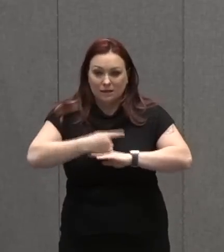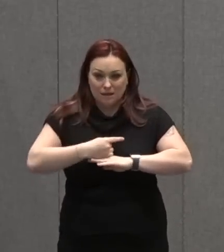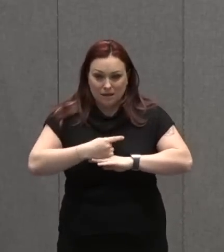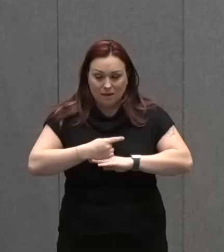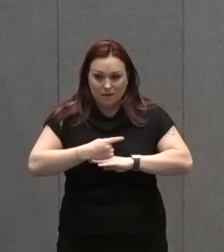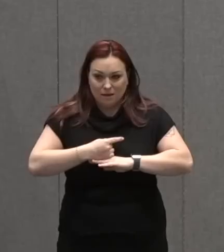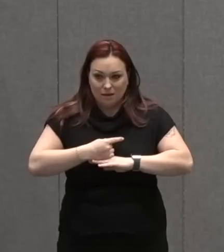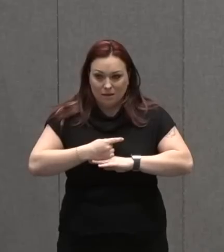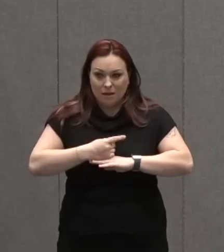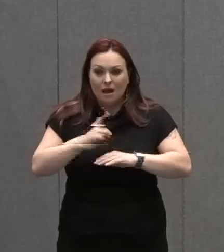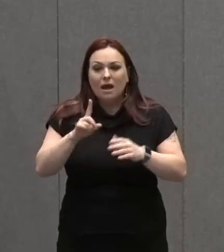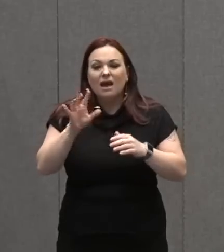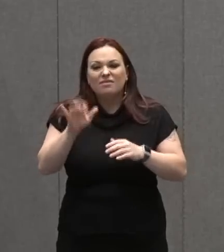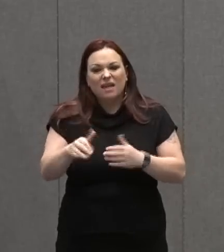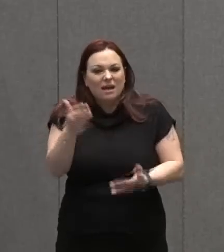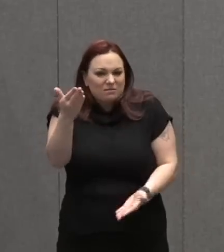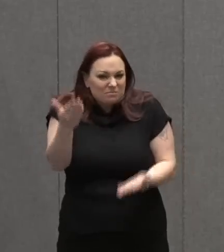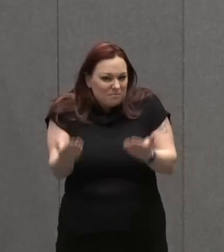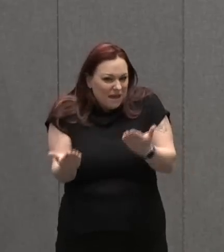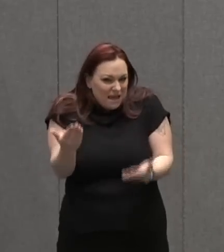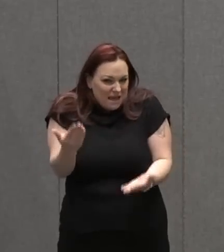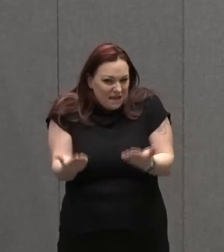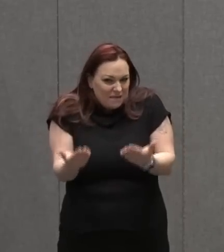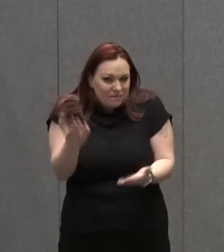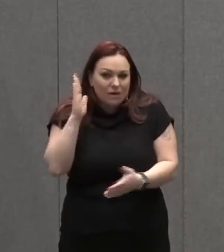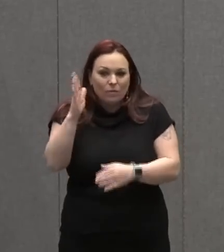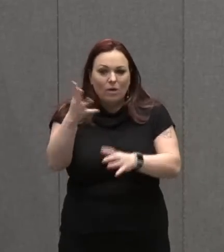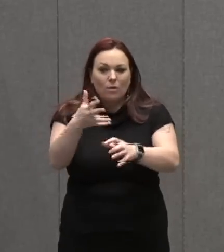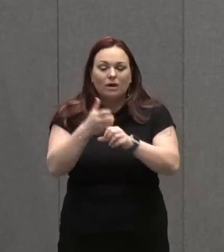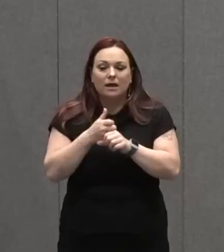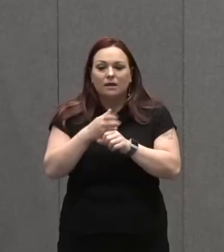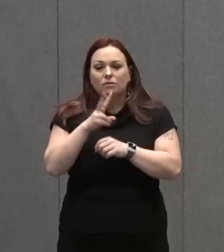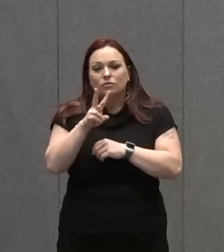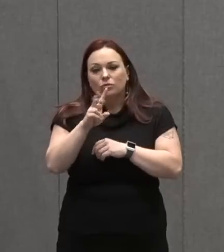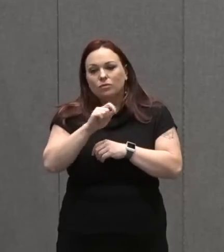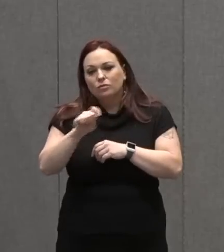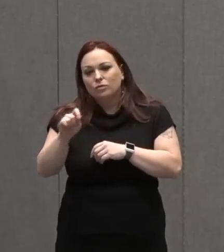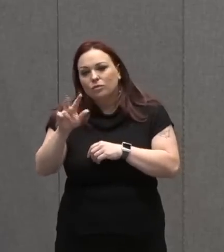and that maybe we'll get two to three days of rain in May.